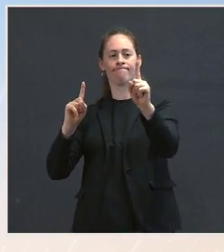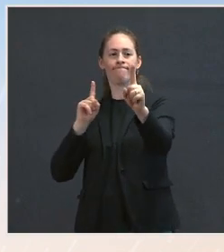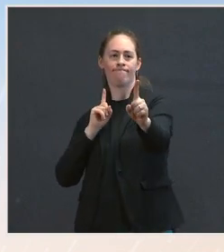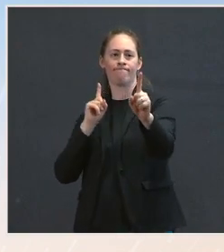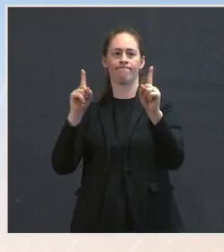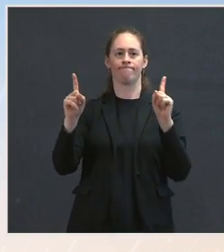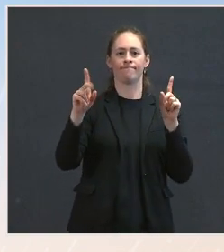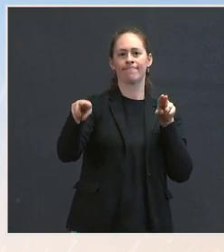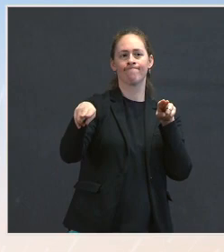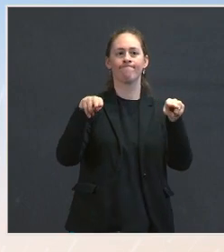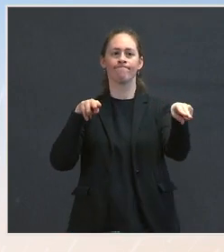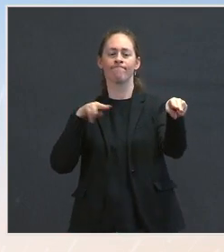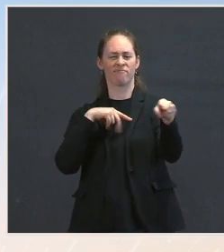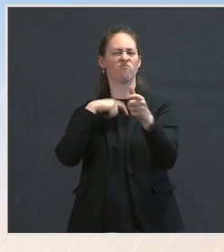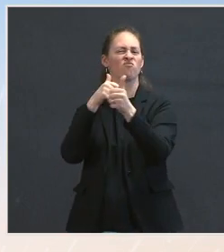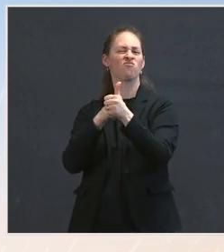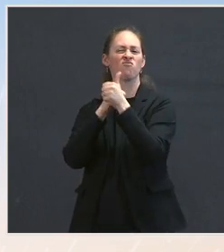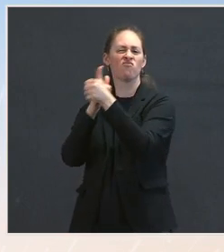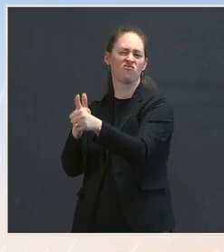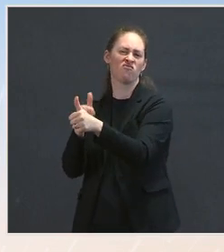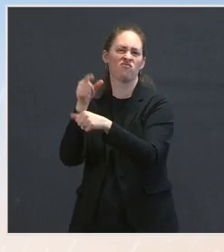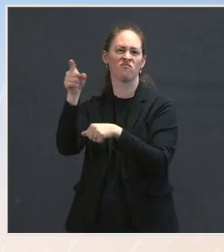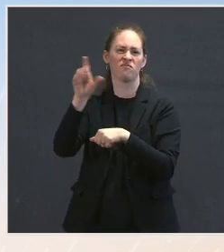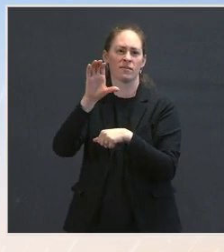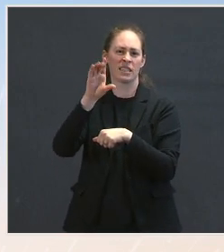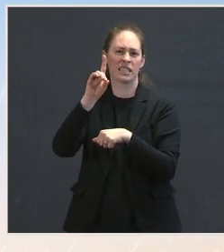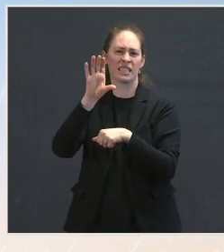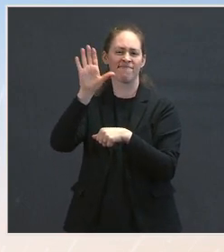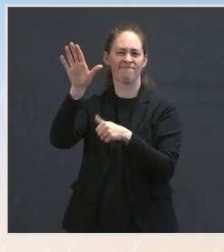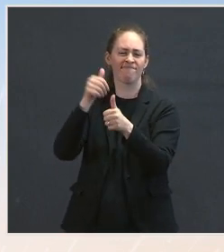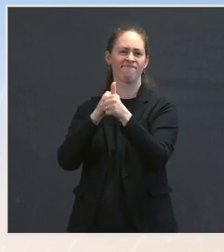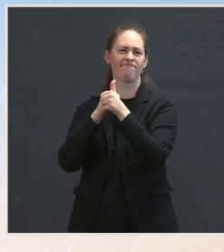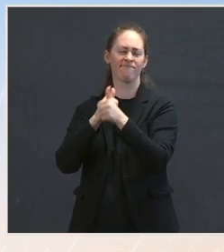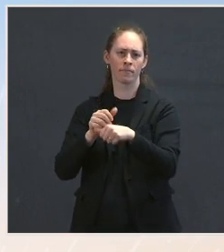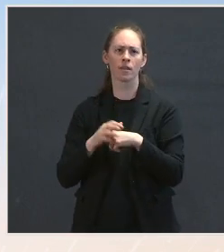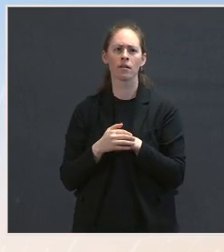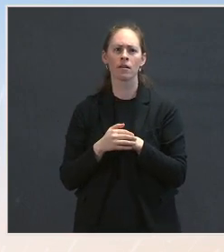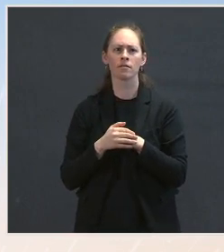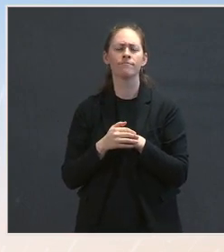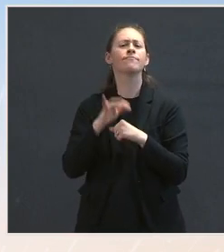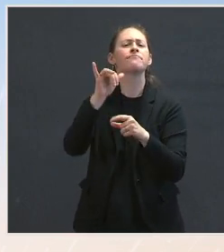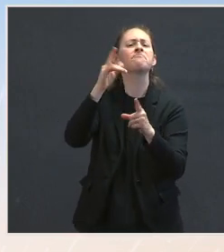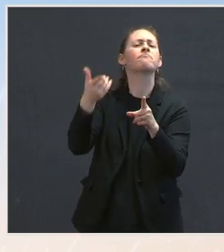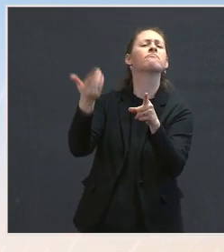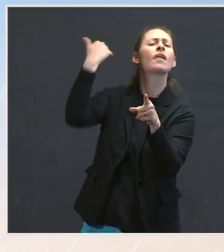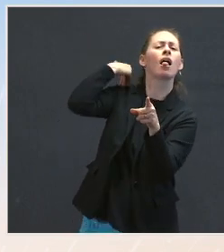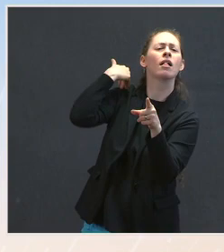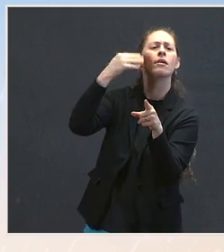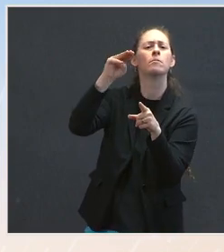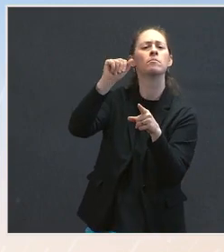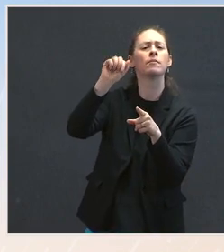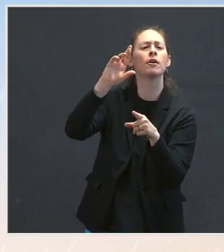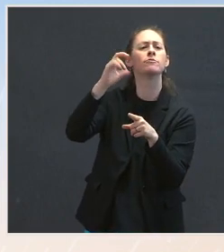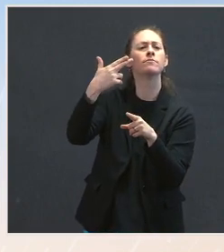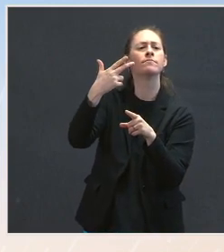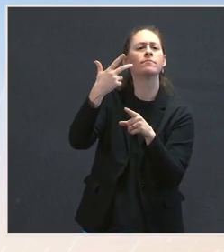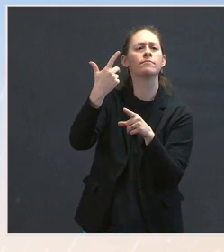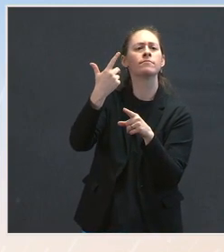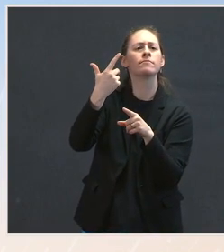Go ahead. The Press: Thanks, Jen. So, March 21st is coming up as the first anniversary of border restrictions between the U.S. and Canada and Mexico.